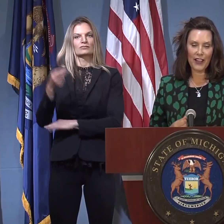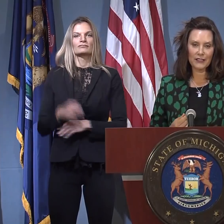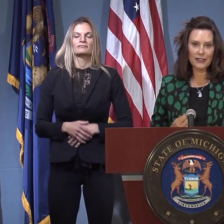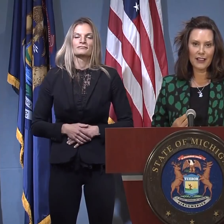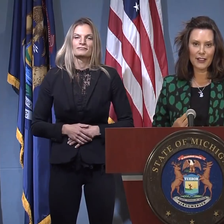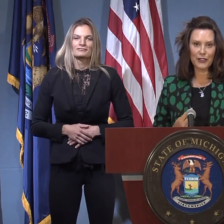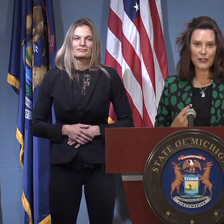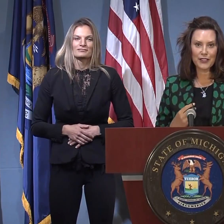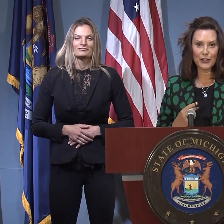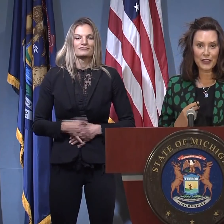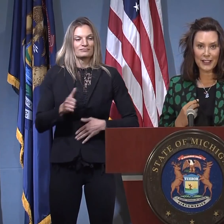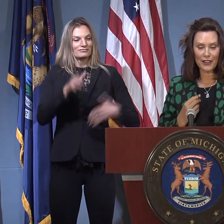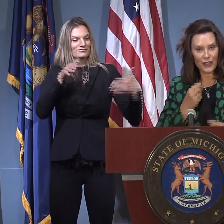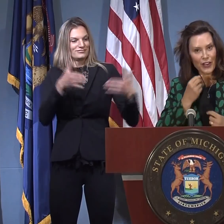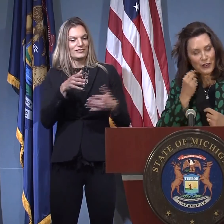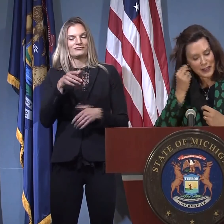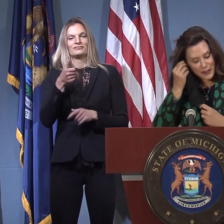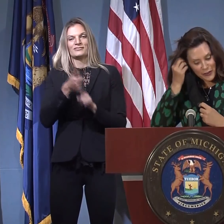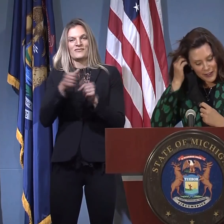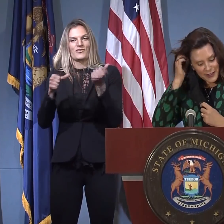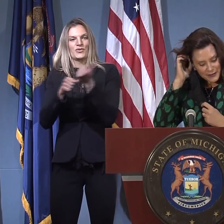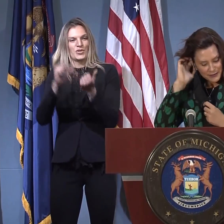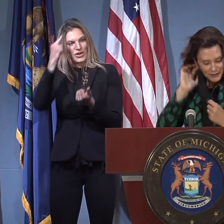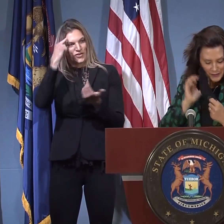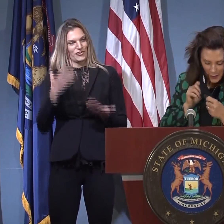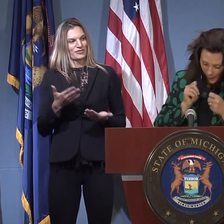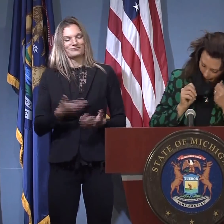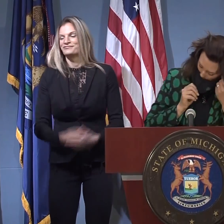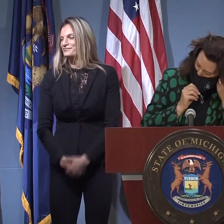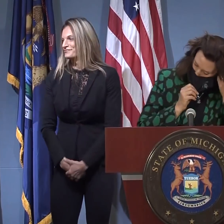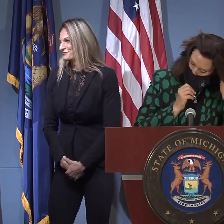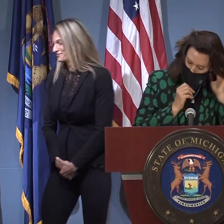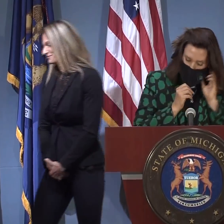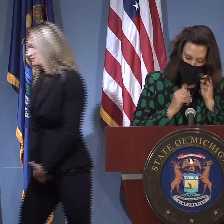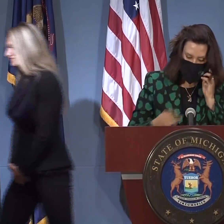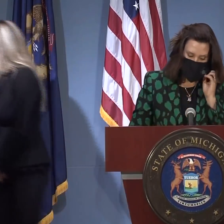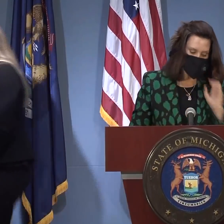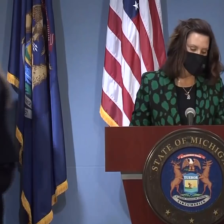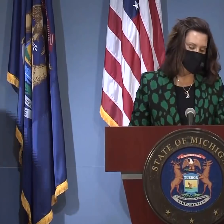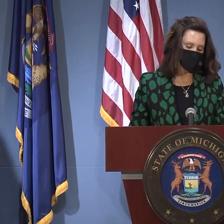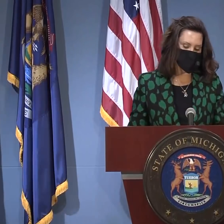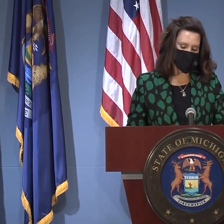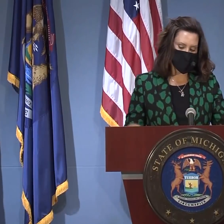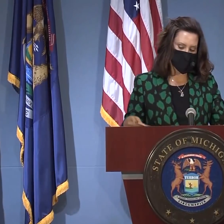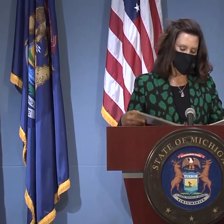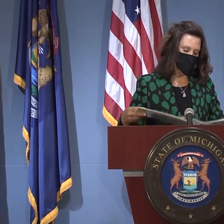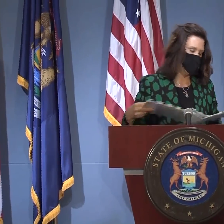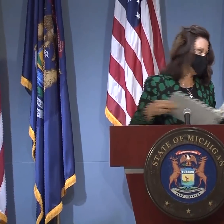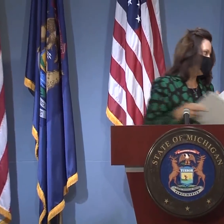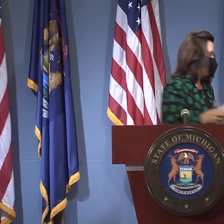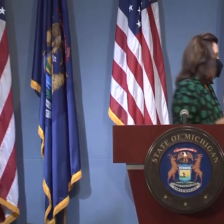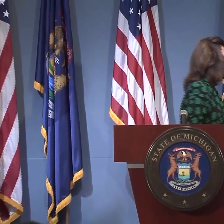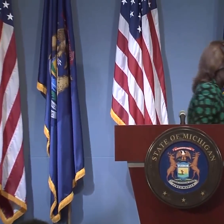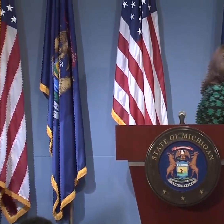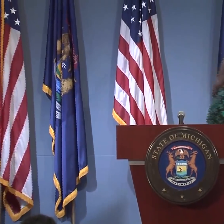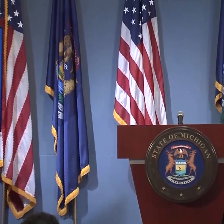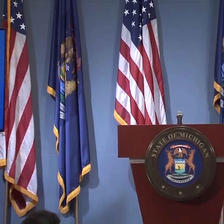THIS NATION. BUT WE GOT MASK UP TO DO IT. WITH THAT I WILL INTRODUCE